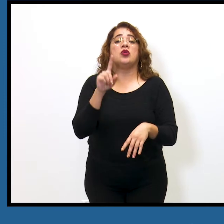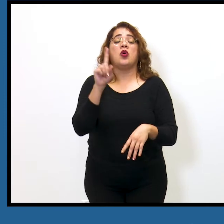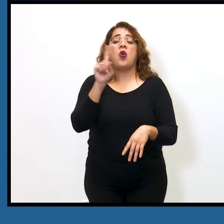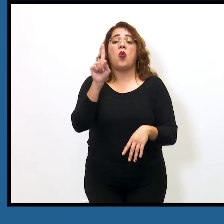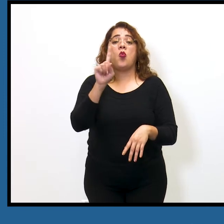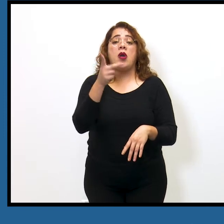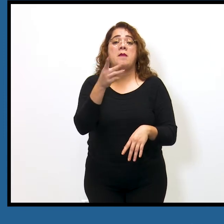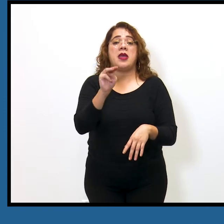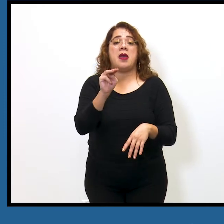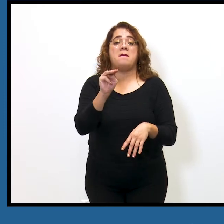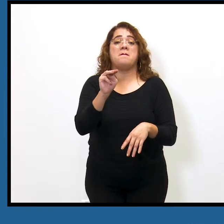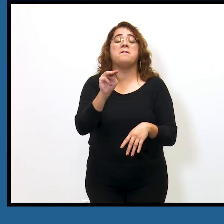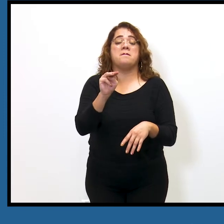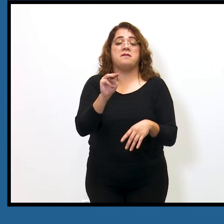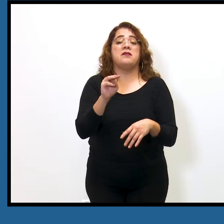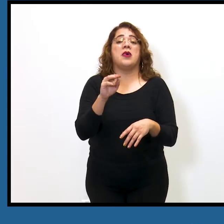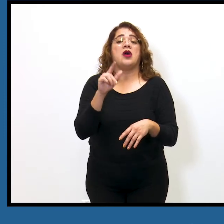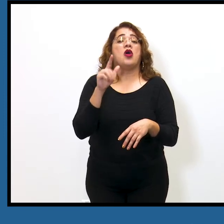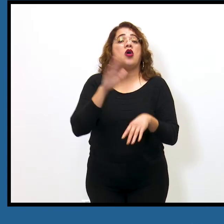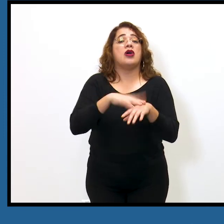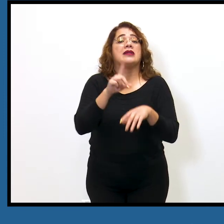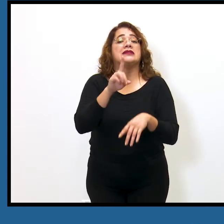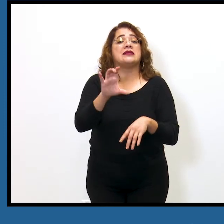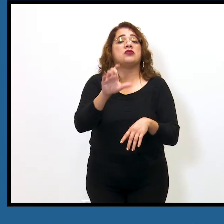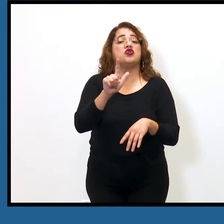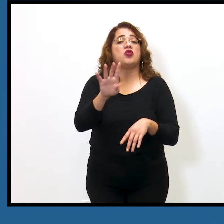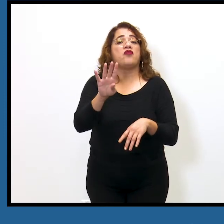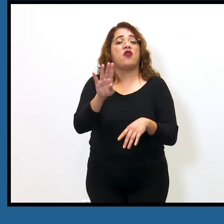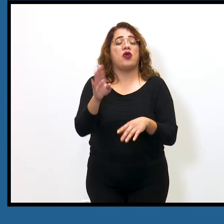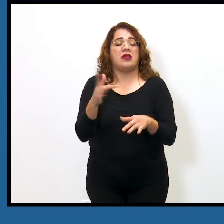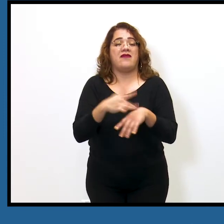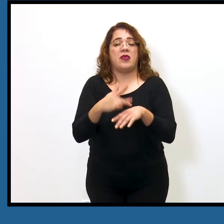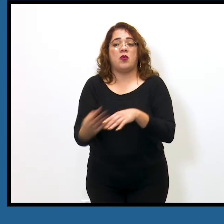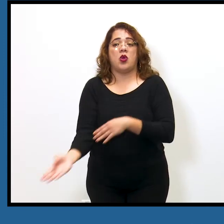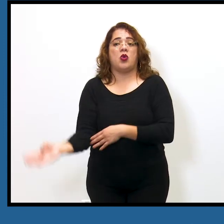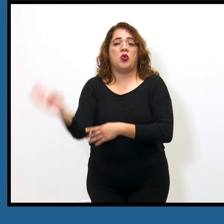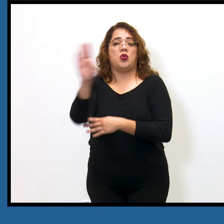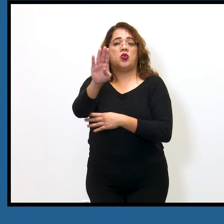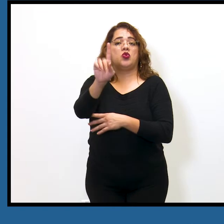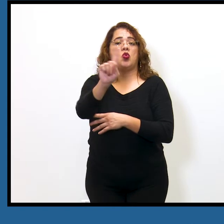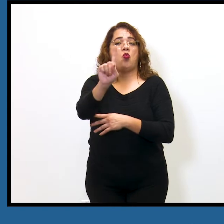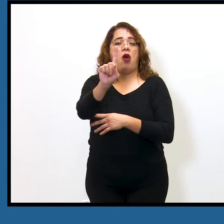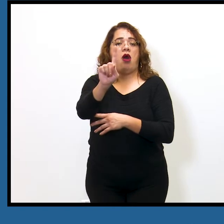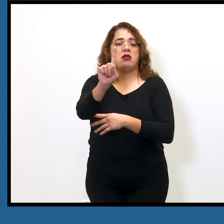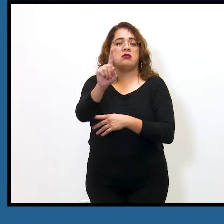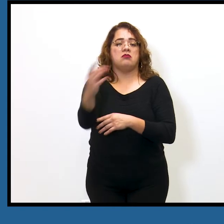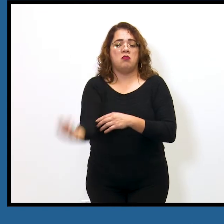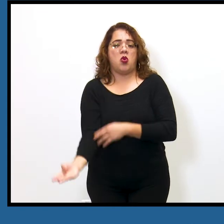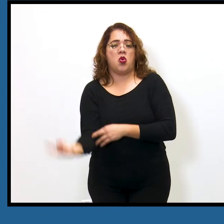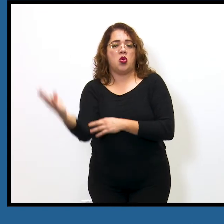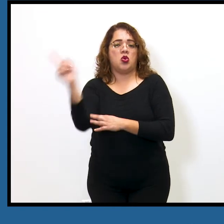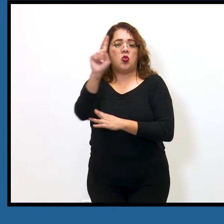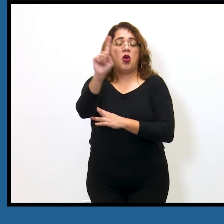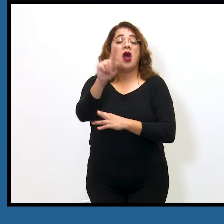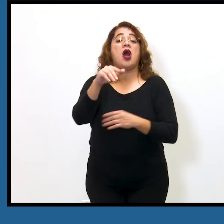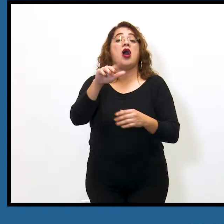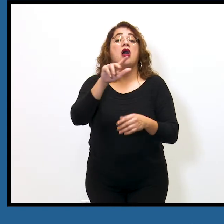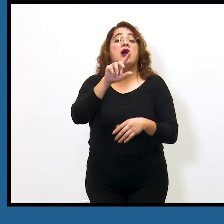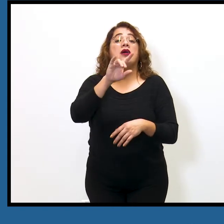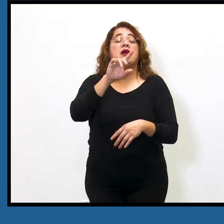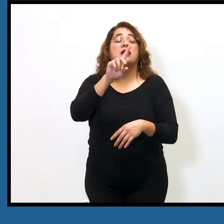on Christmas eve, so on tomorrow through 1 o'clock and then also on new year's eve. We know that